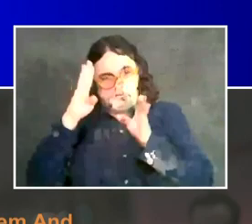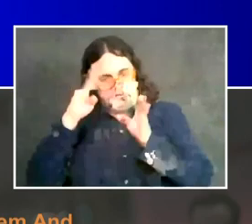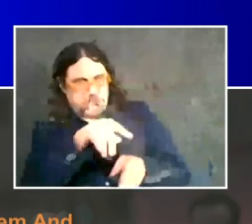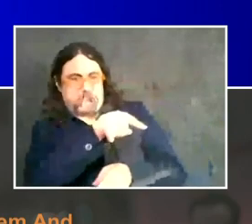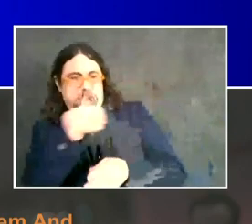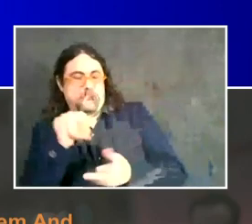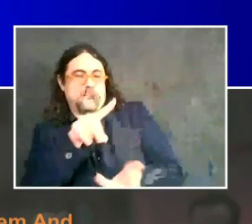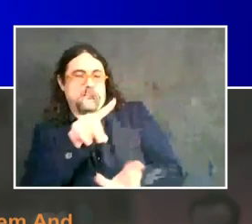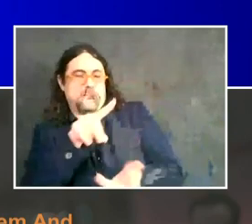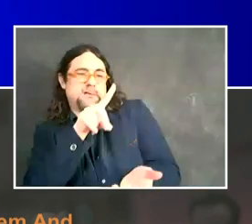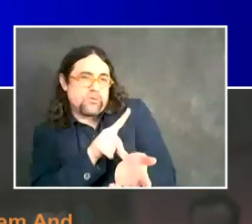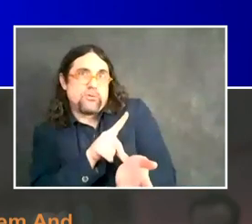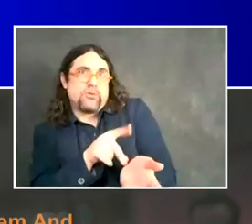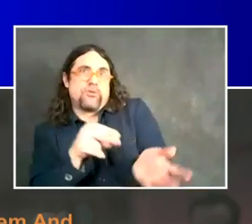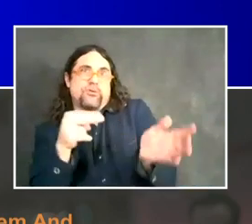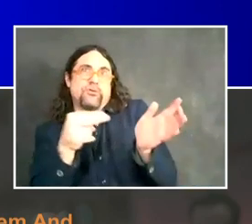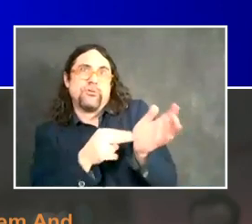TRAINERS WHO WILL FURTHER TRAIN HNH